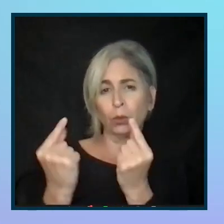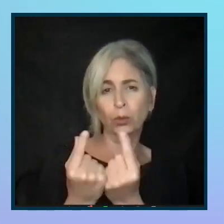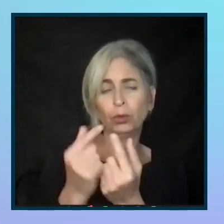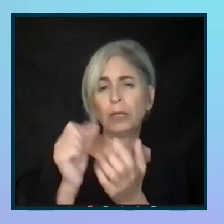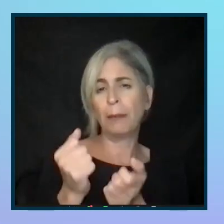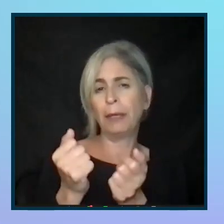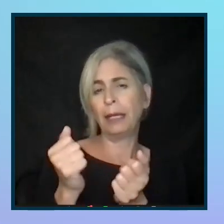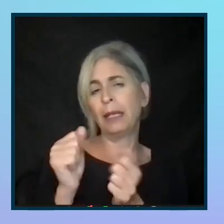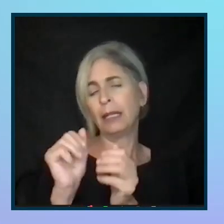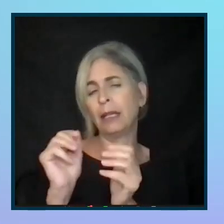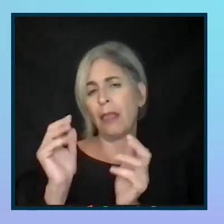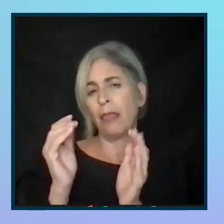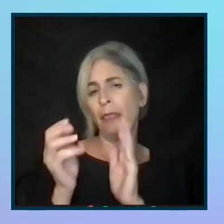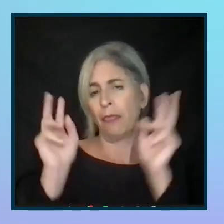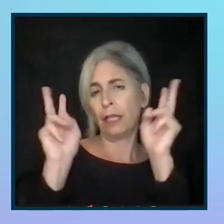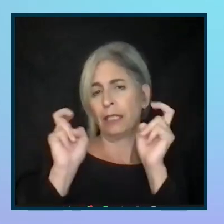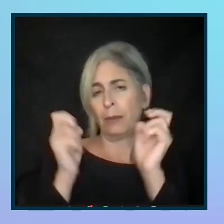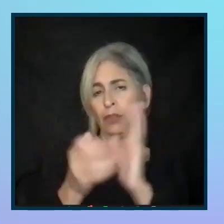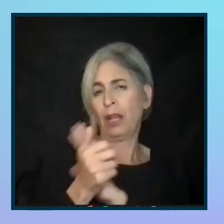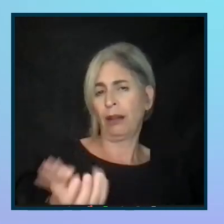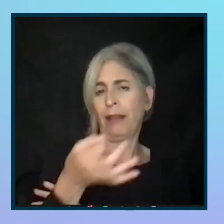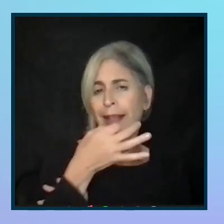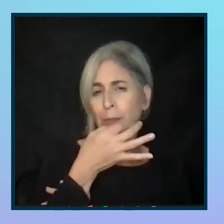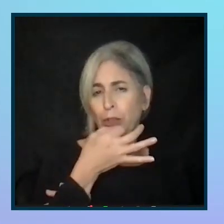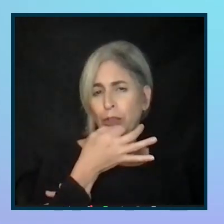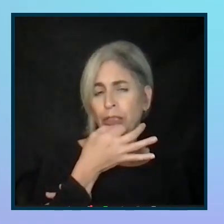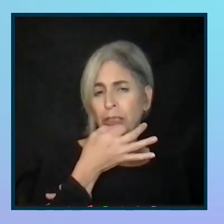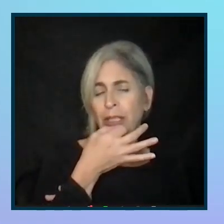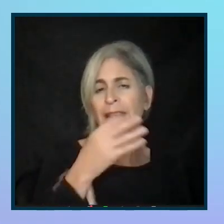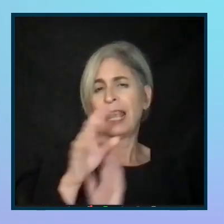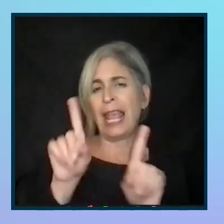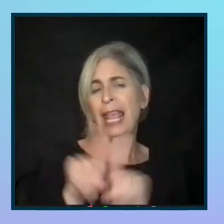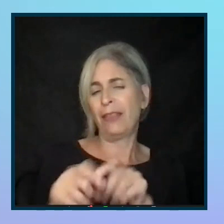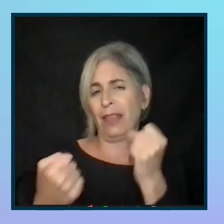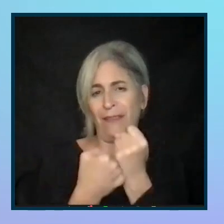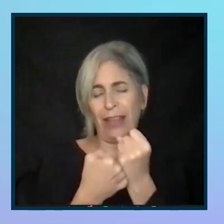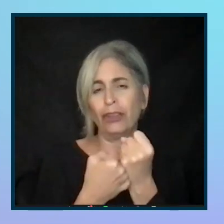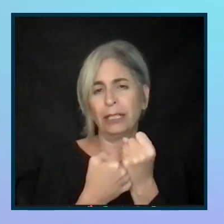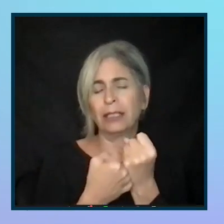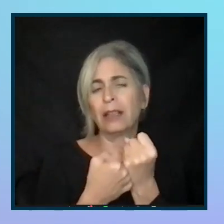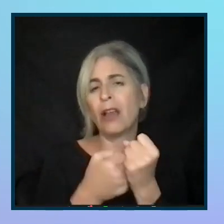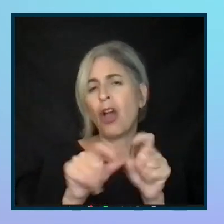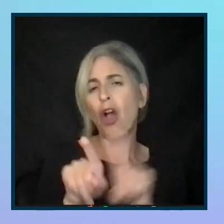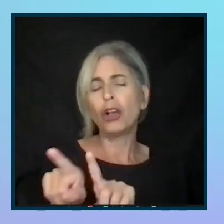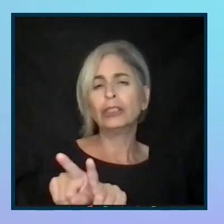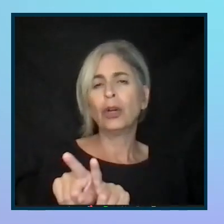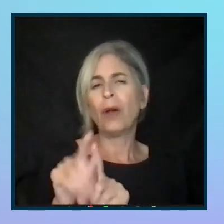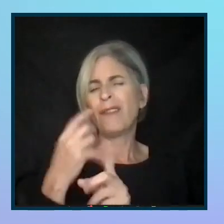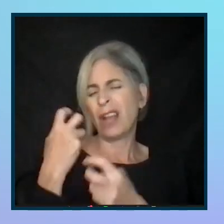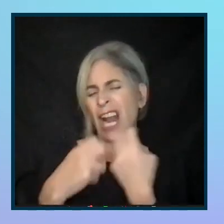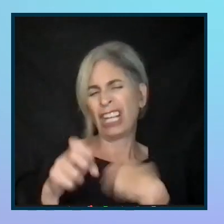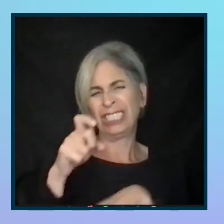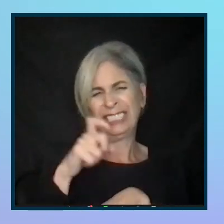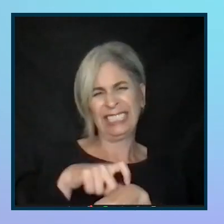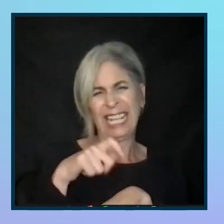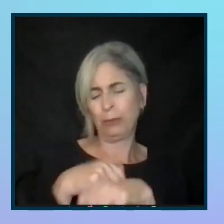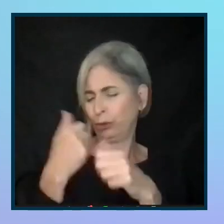subject matter experts and evangelists. And then same thing, I was having a hard time trying to convey to people,